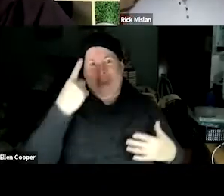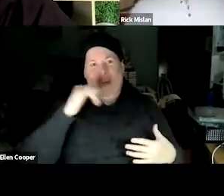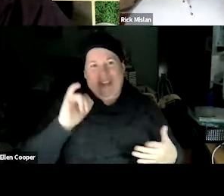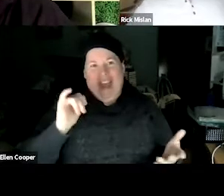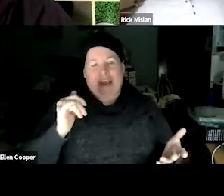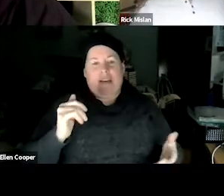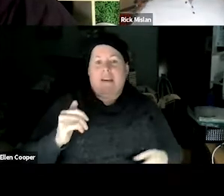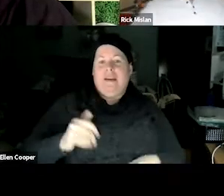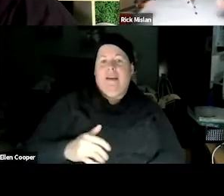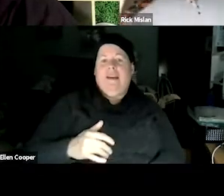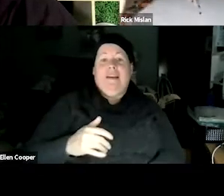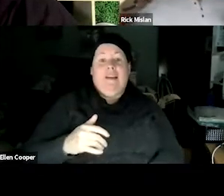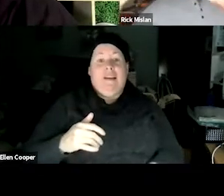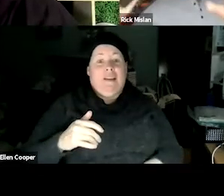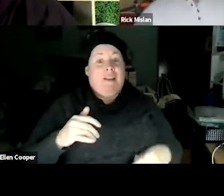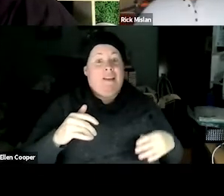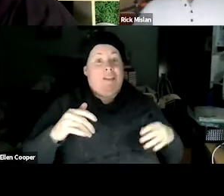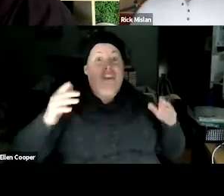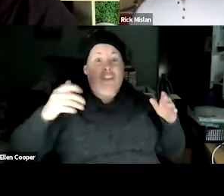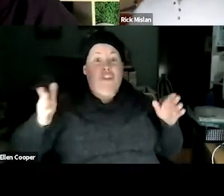Rick Mislan: Their explain. There's a boost that you're getting you Rick Mislan: Know,